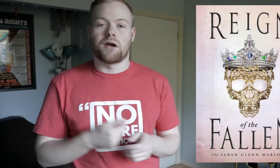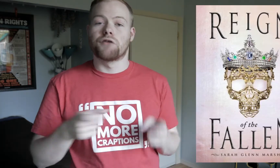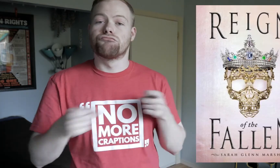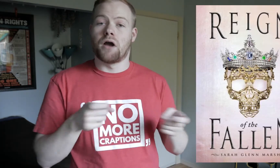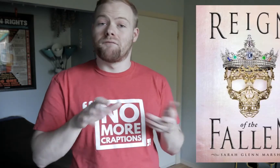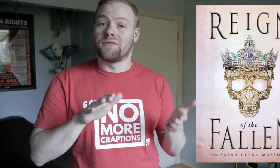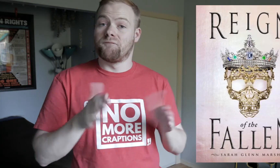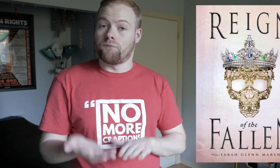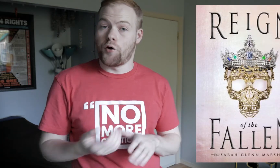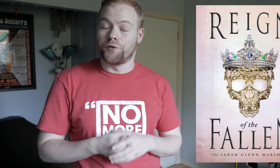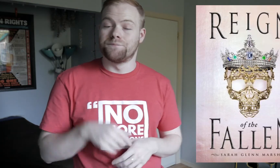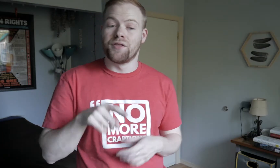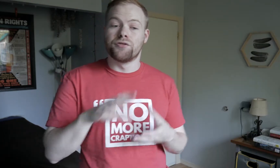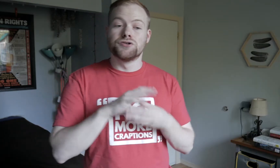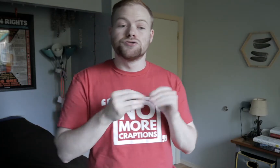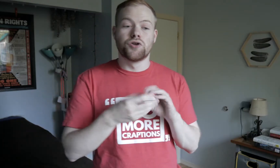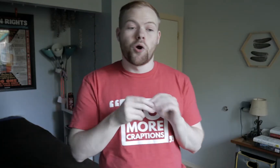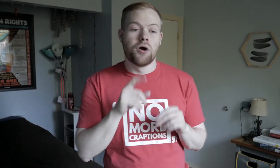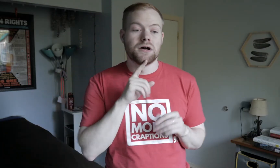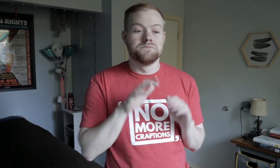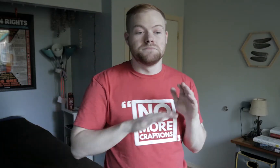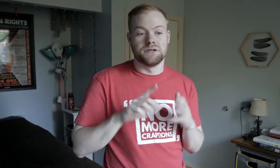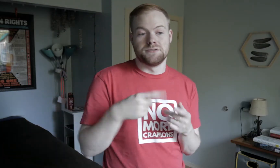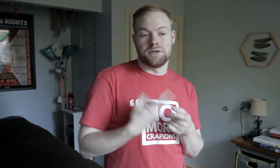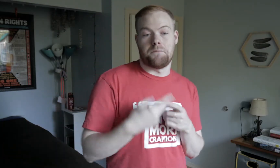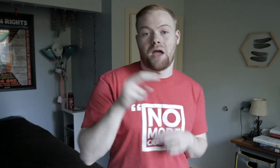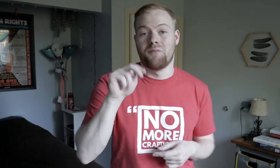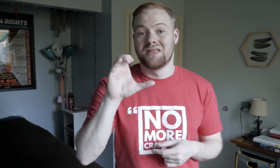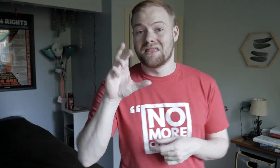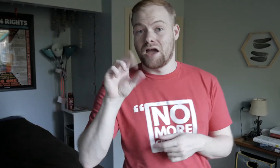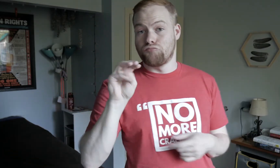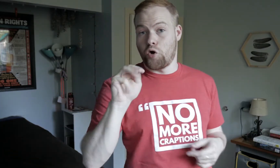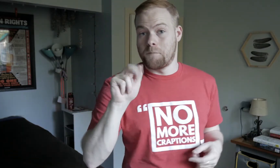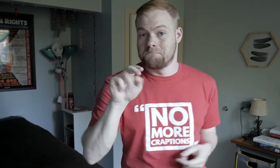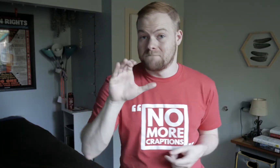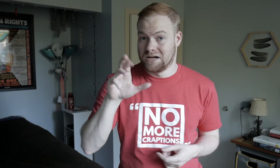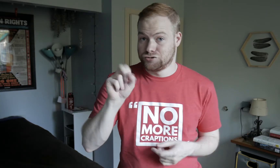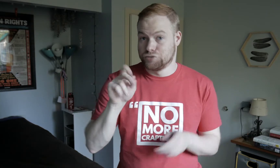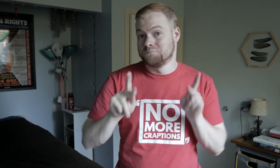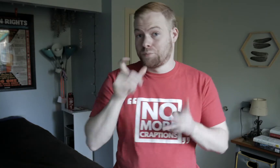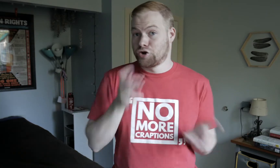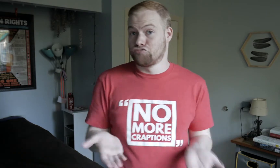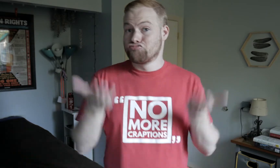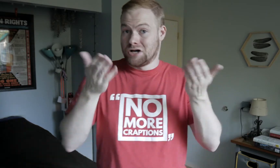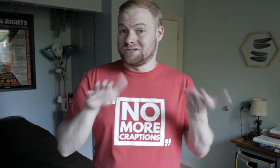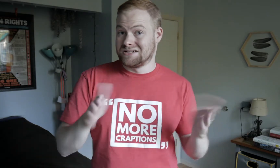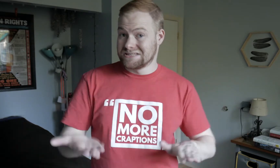Reign of the Fallen. This story is basically about necromancers, people who raise the dead.